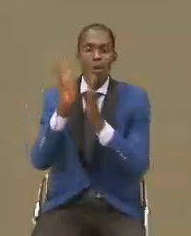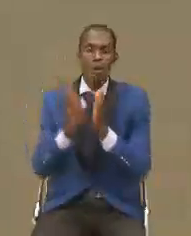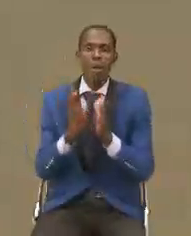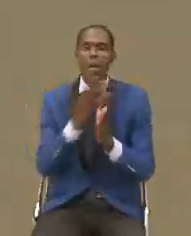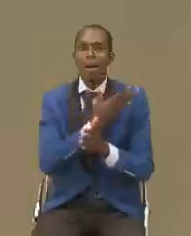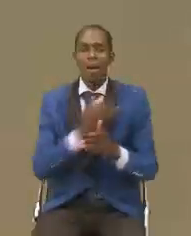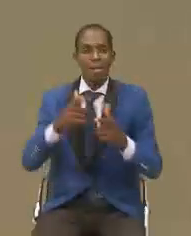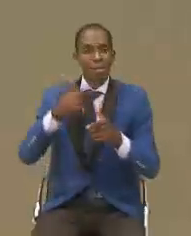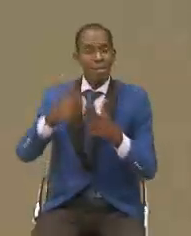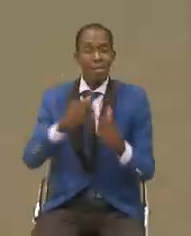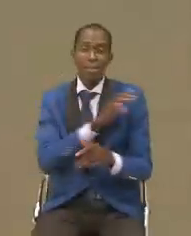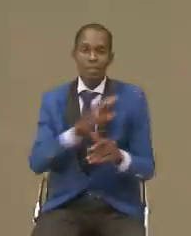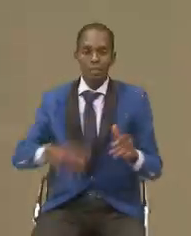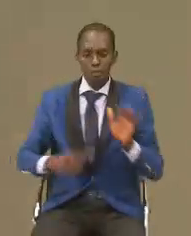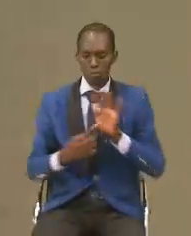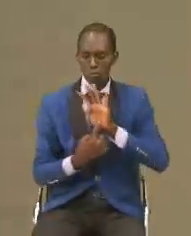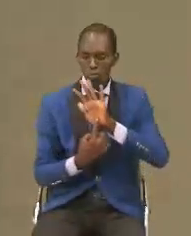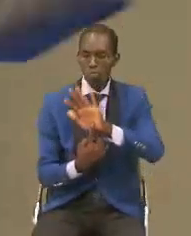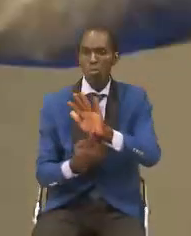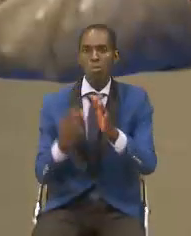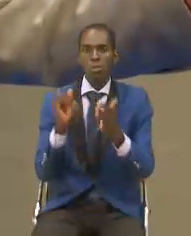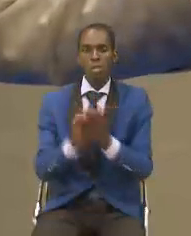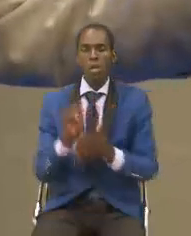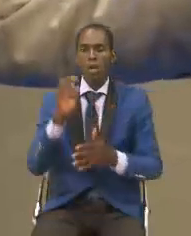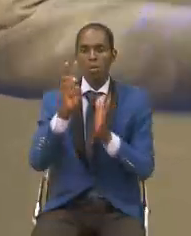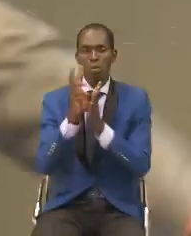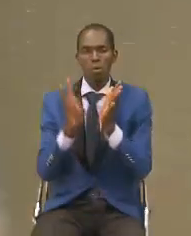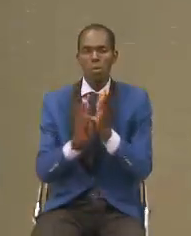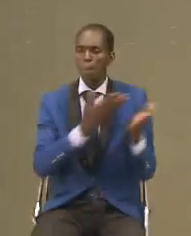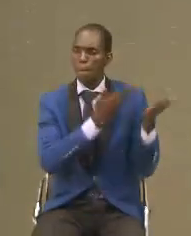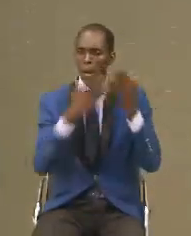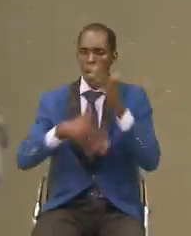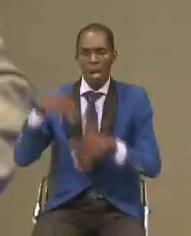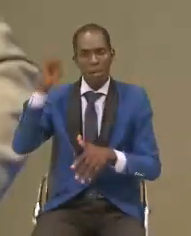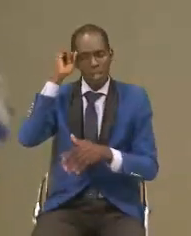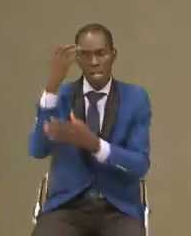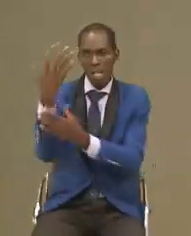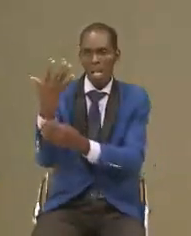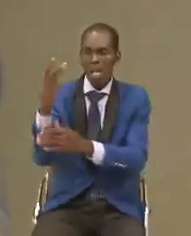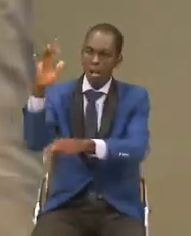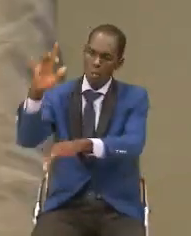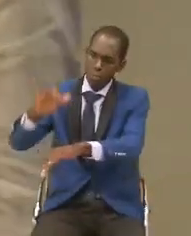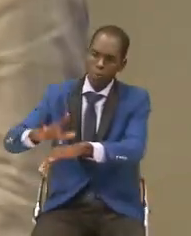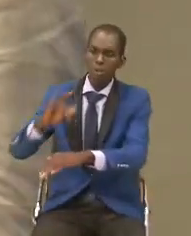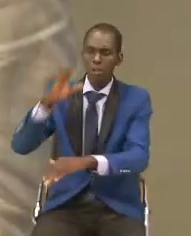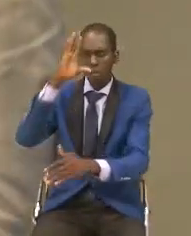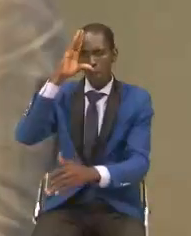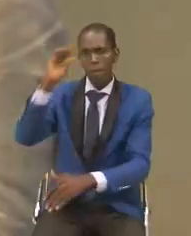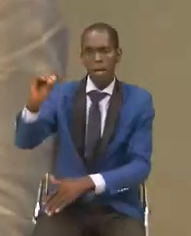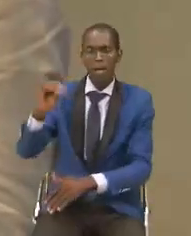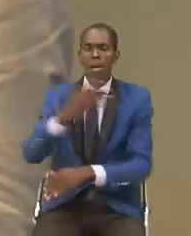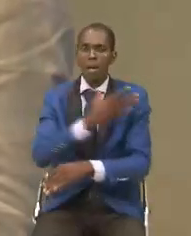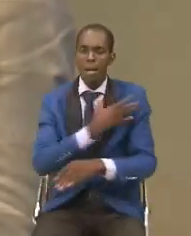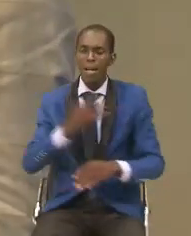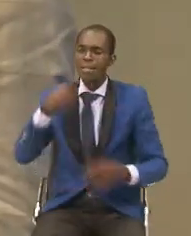to his will and then christ manifested that wheel he stretched forth his hand